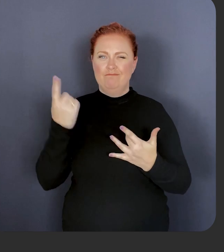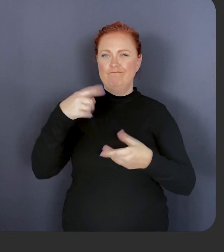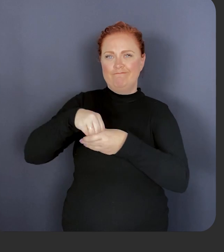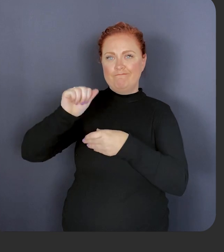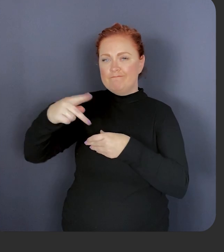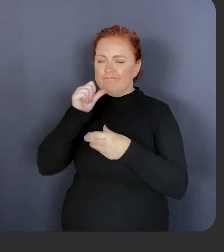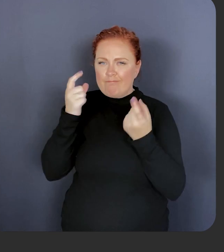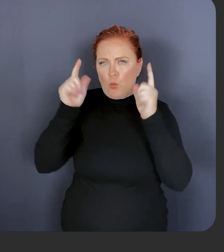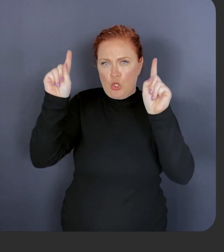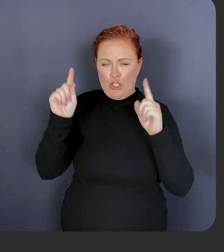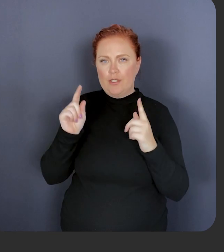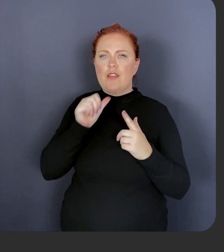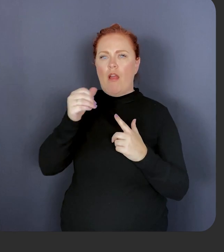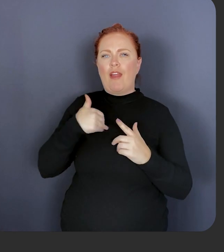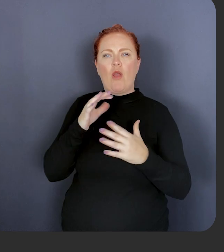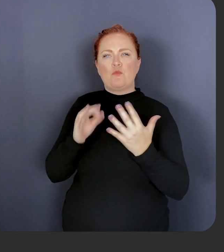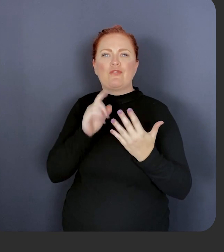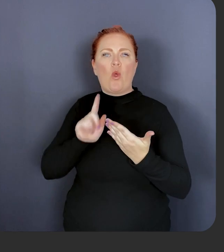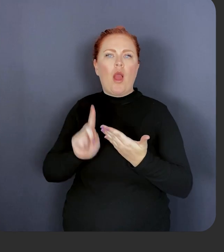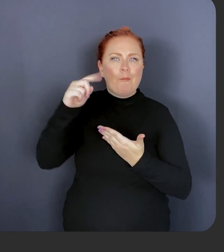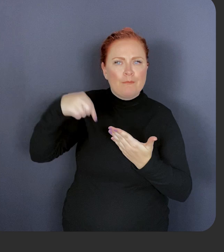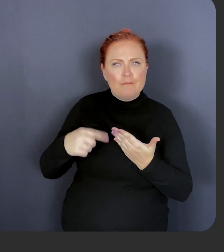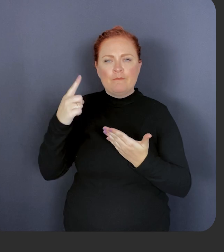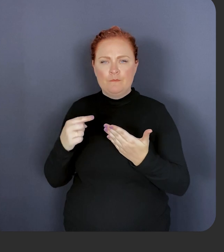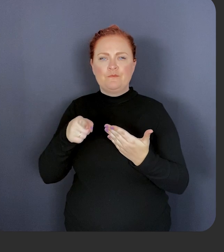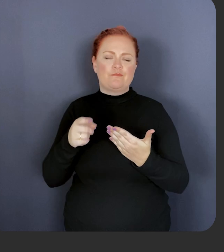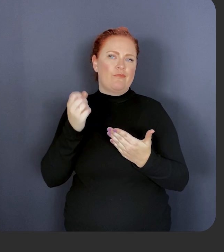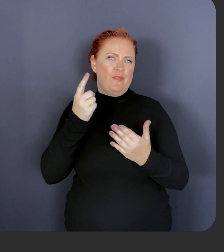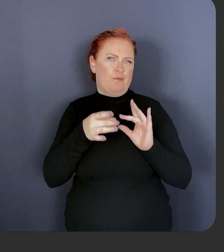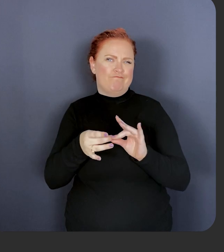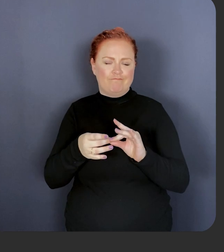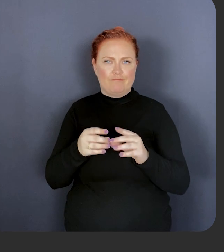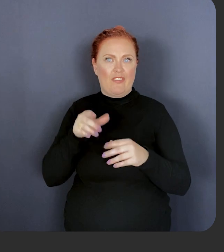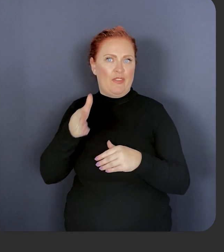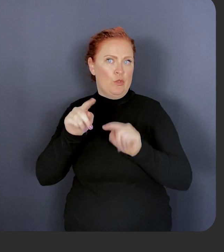correctly because there's not a key up or key event associated with something in one of my templates.